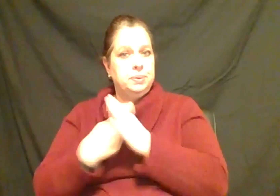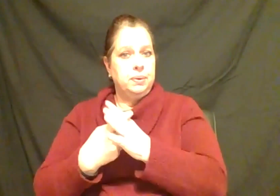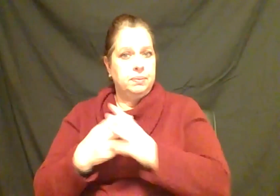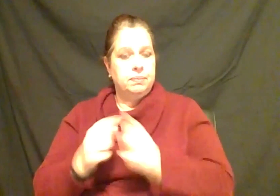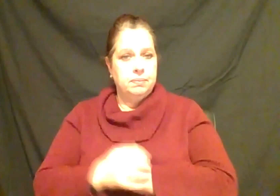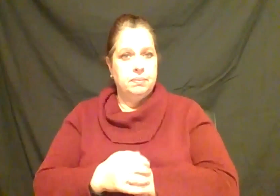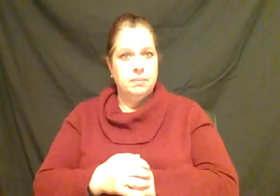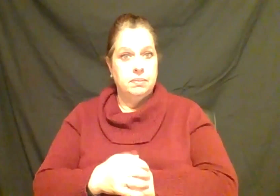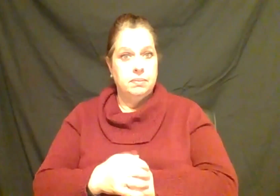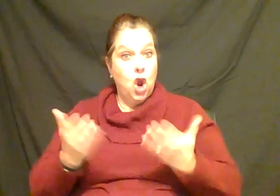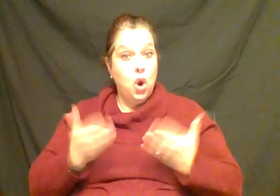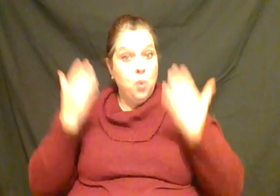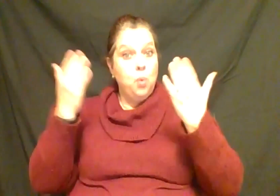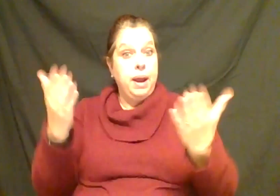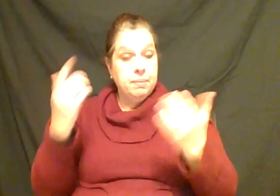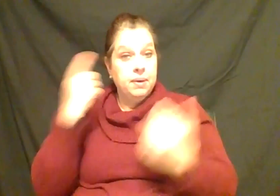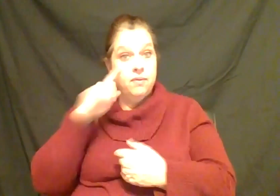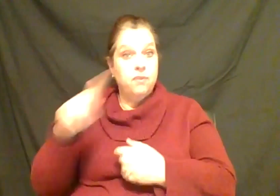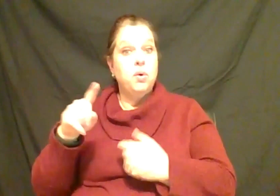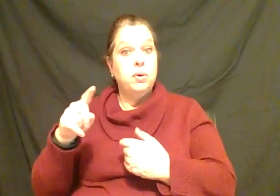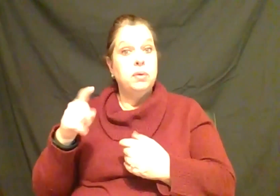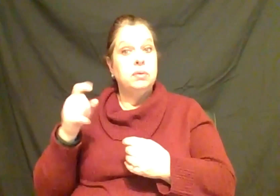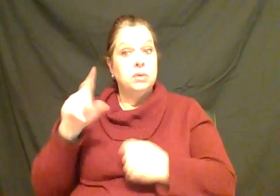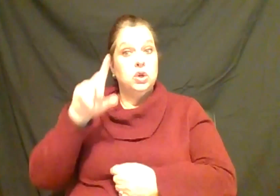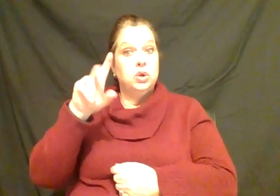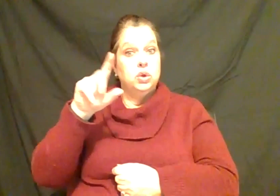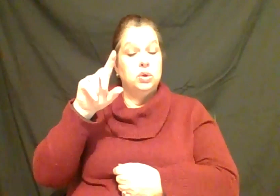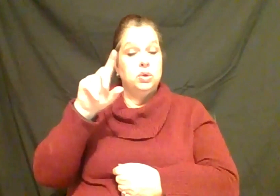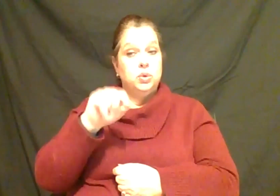our recommendation is for the upcoming year the 2022-2023 school year